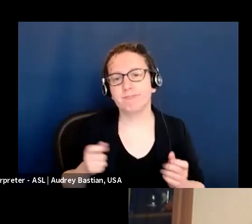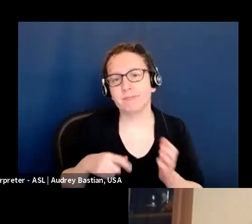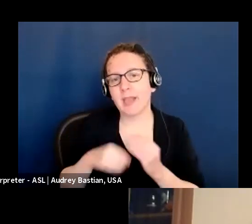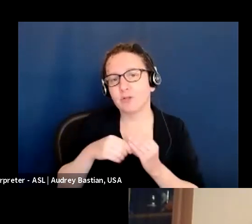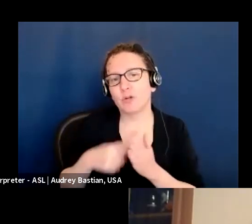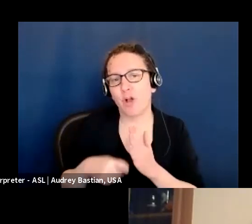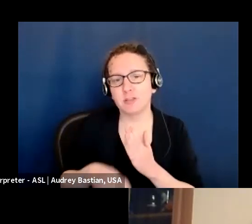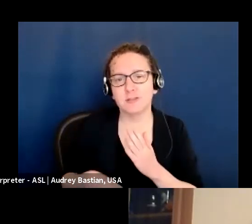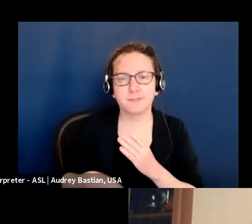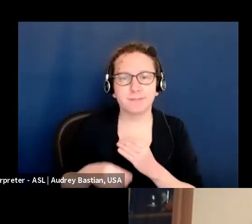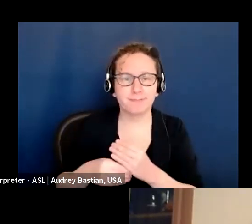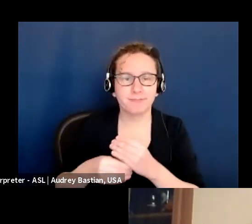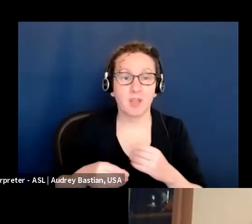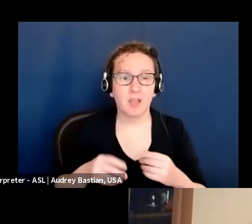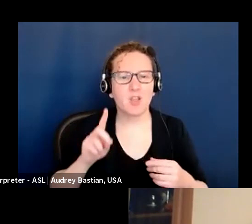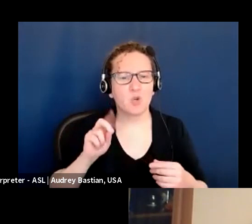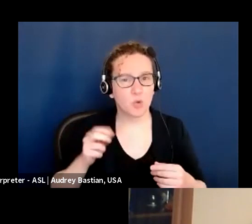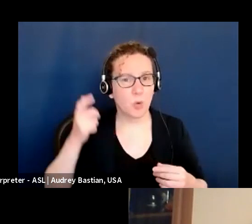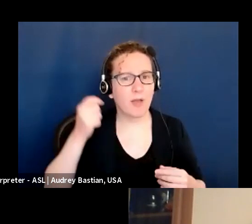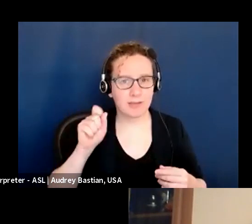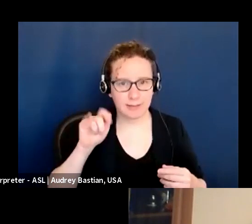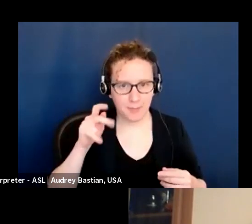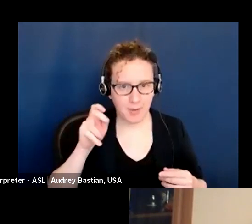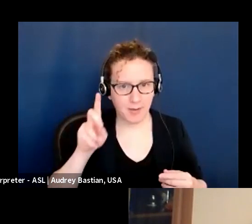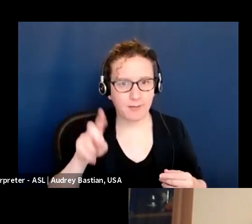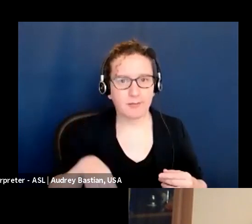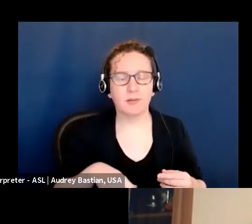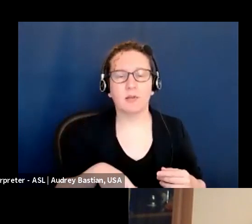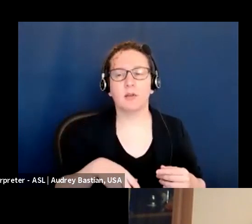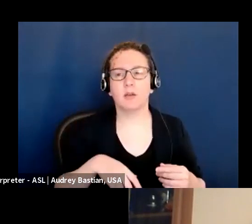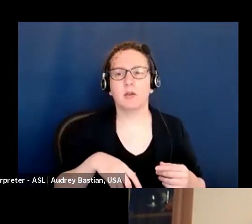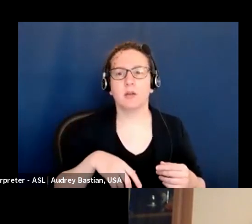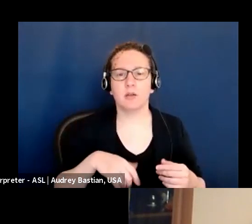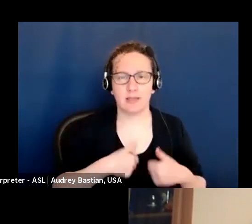you might incur. Because you do get a stipend and your living funds and